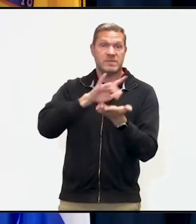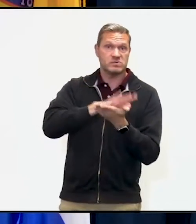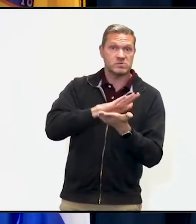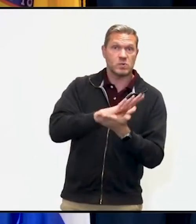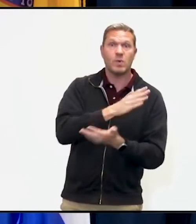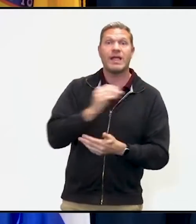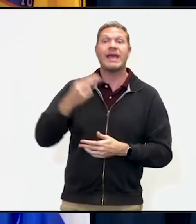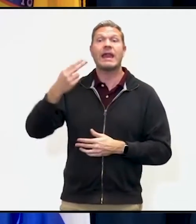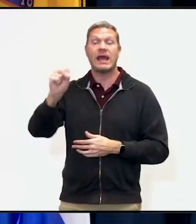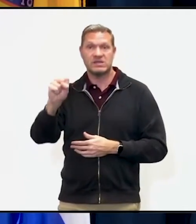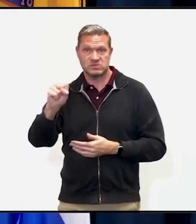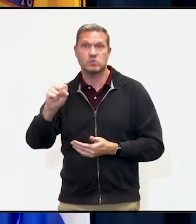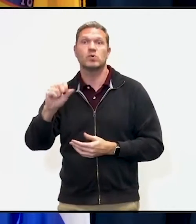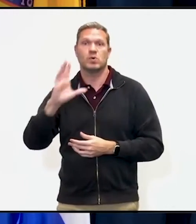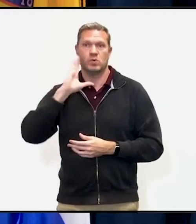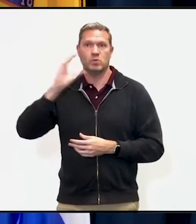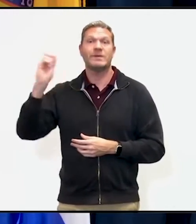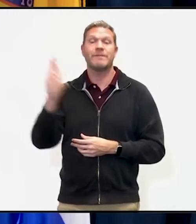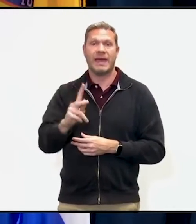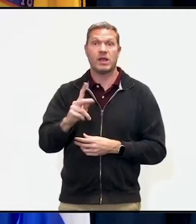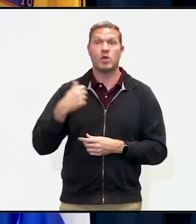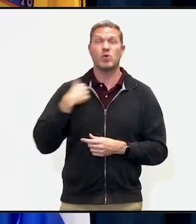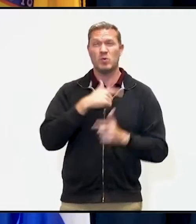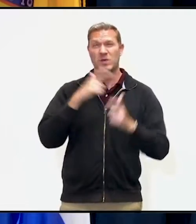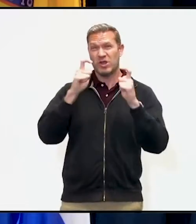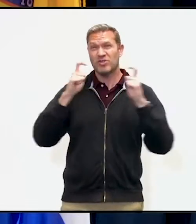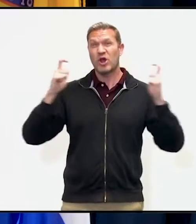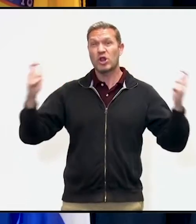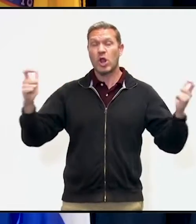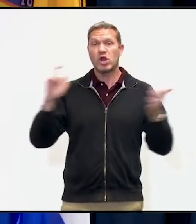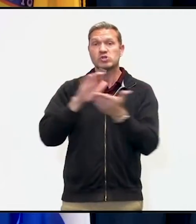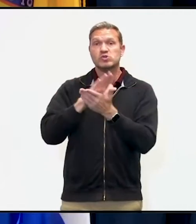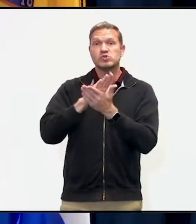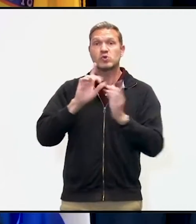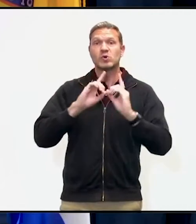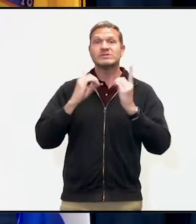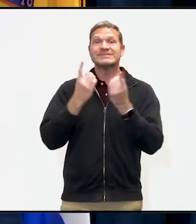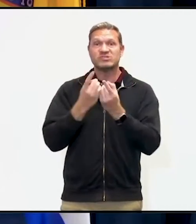We are the largest school district in the state of California to be reopened as it relates